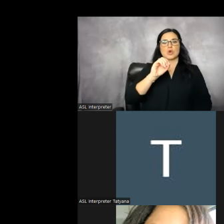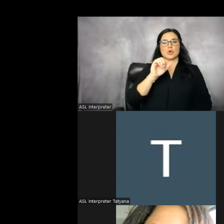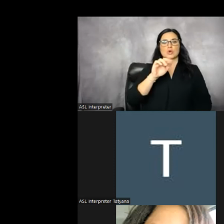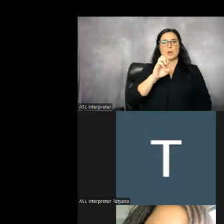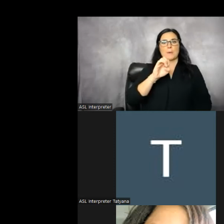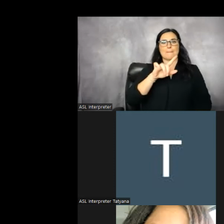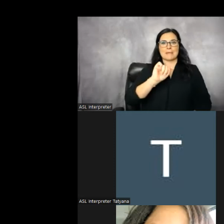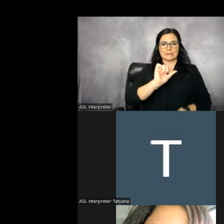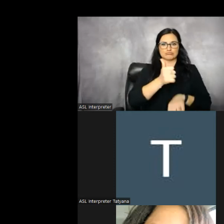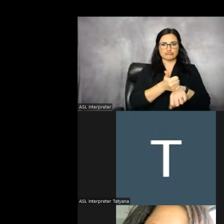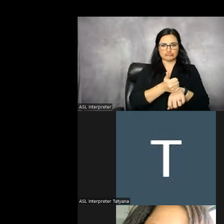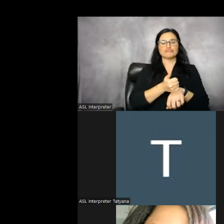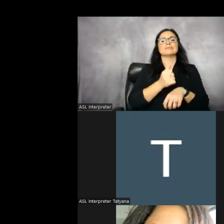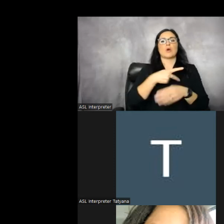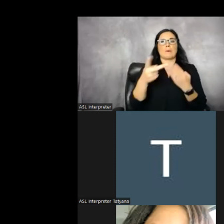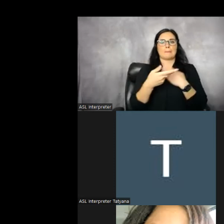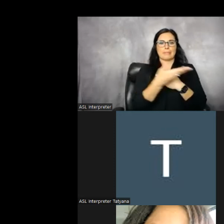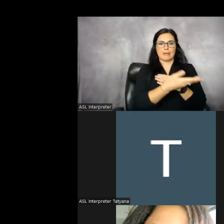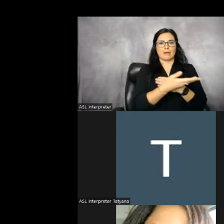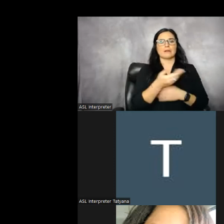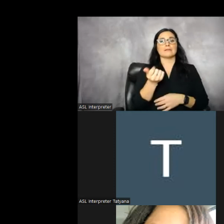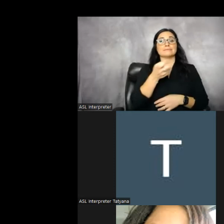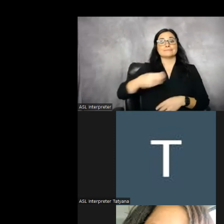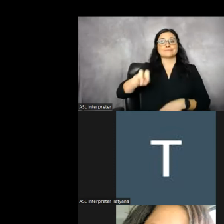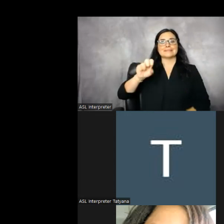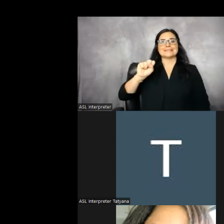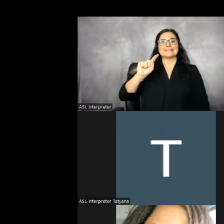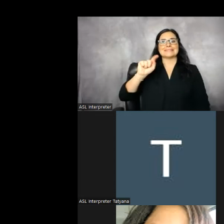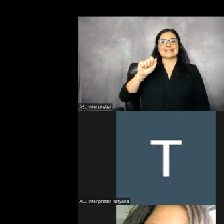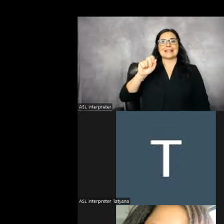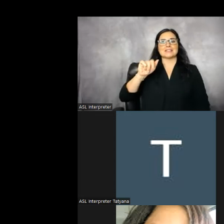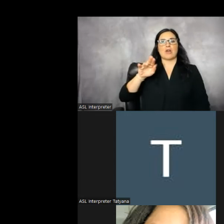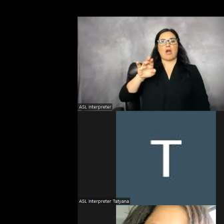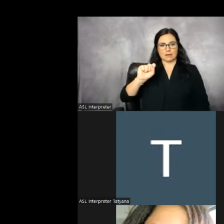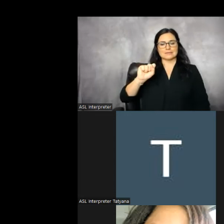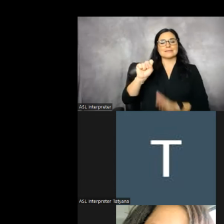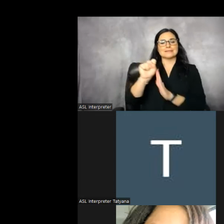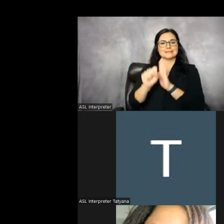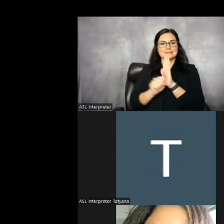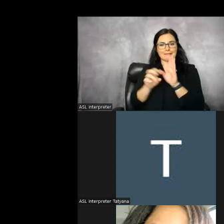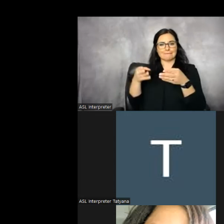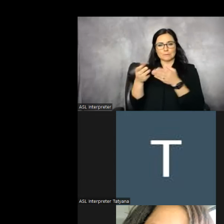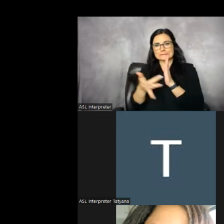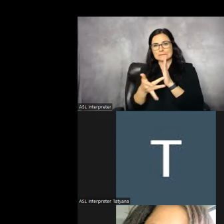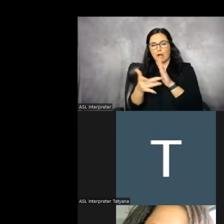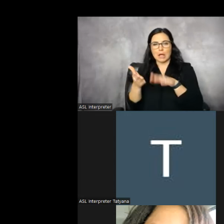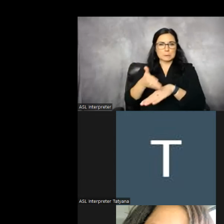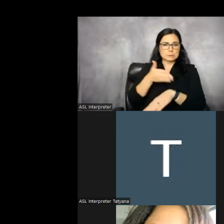I then spent a couple years at Stanislaus State focusing on the academic technology side of the house, working on instructional materials and technologies,